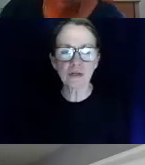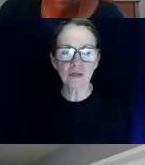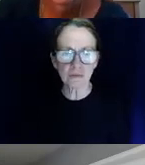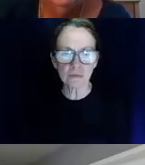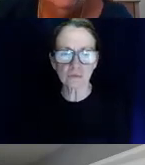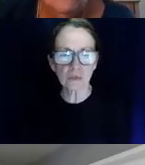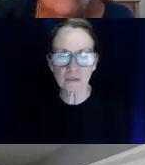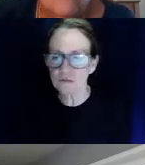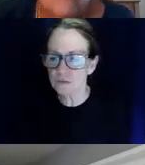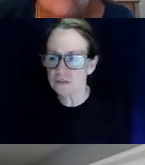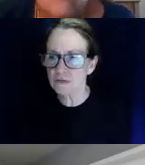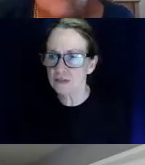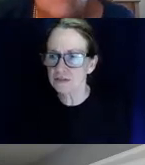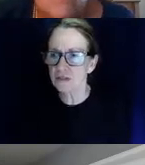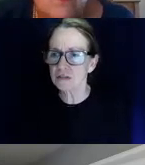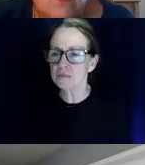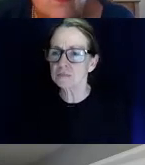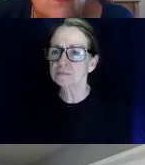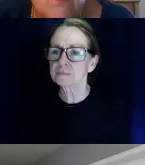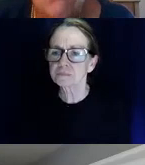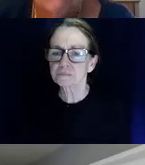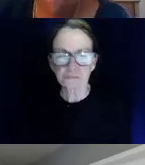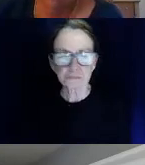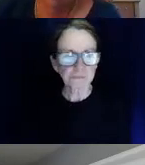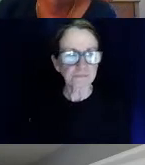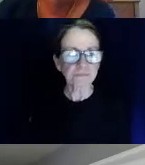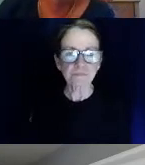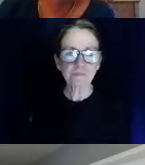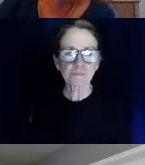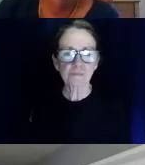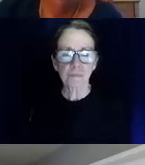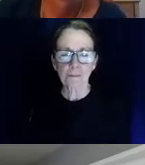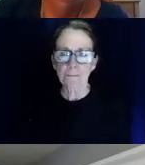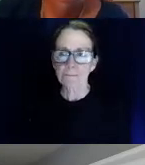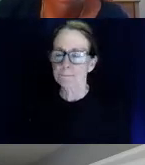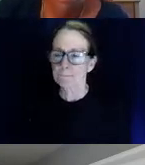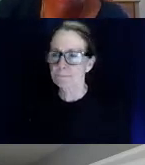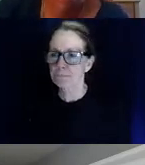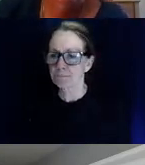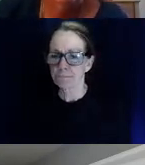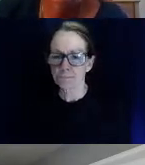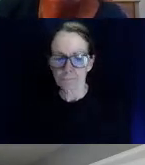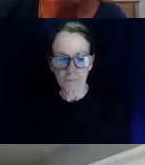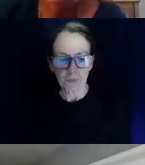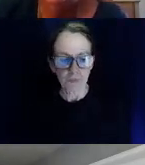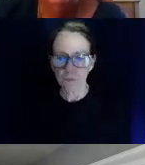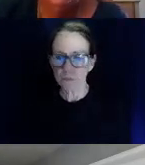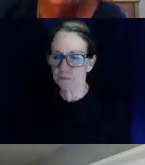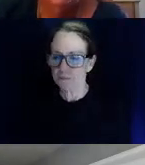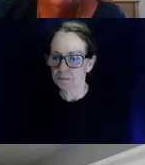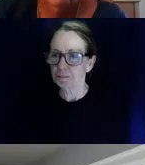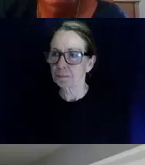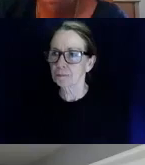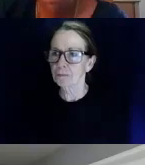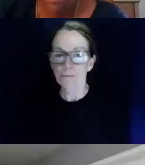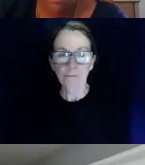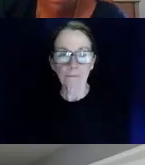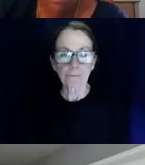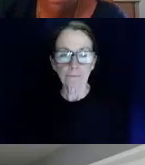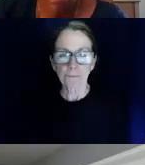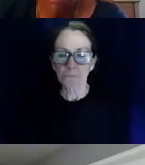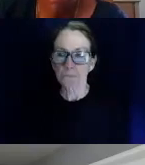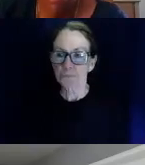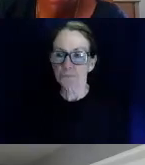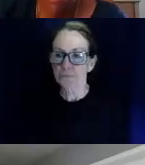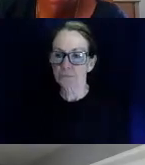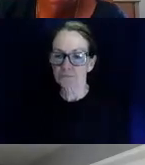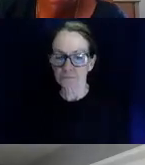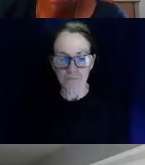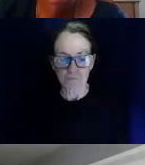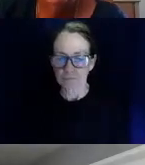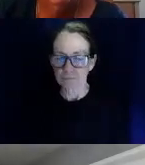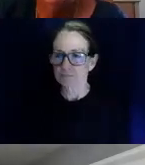IF THERE'S ANY OTHER QUESTIONS, OR POLICIES, I JUST GAVE YOU THE SUMMARY.